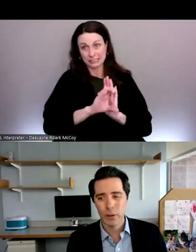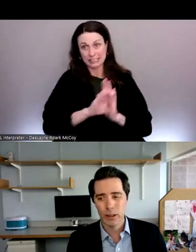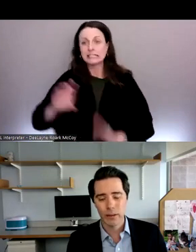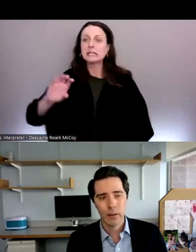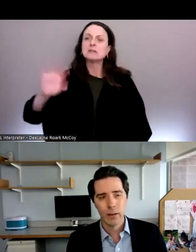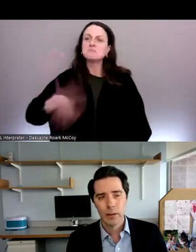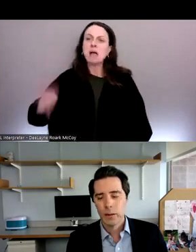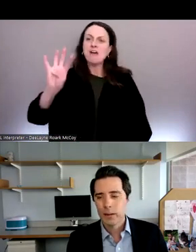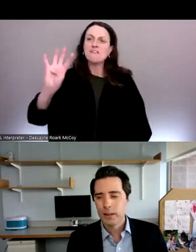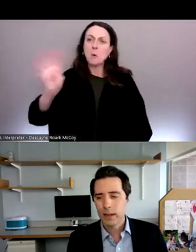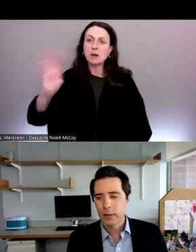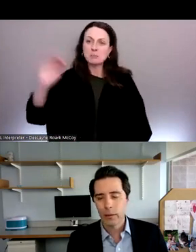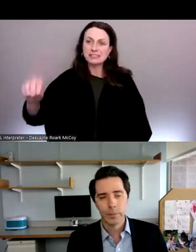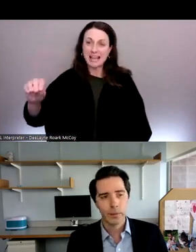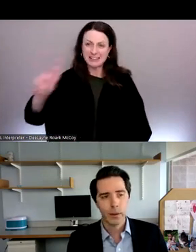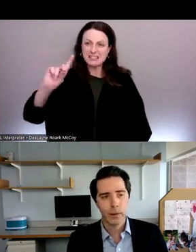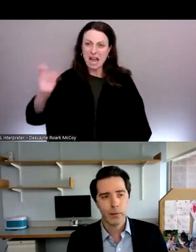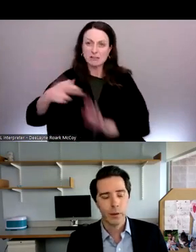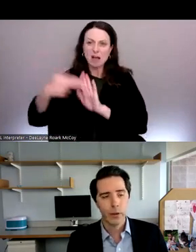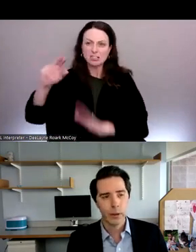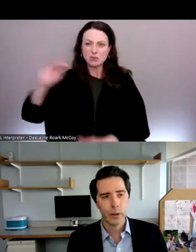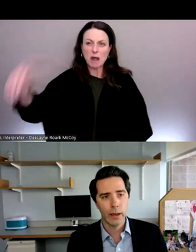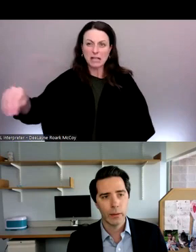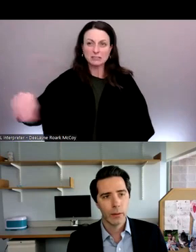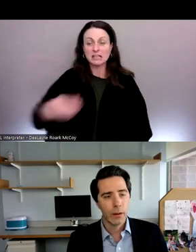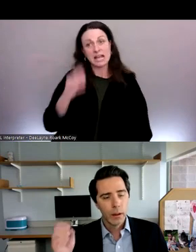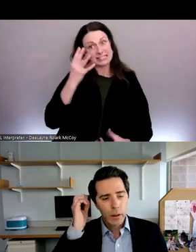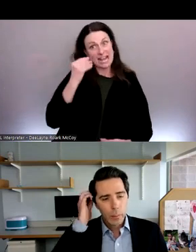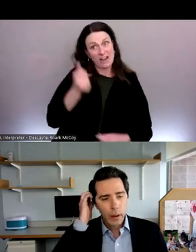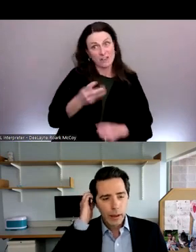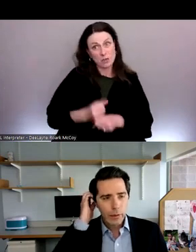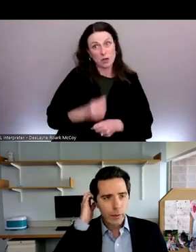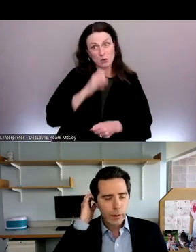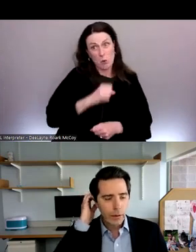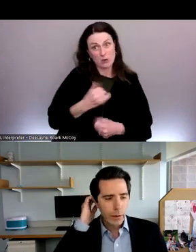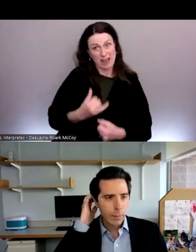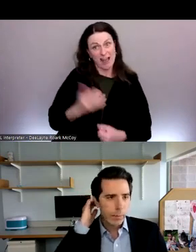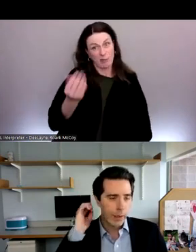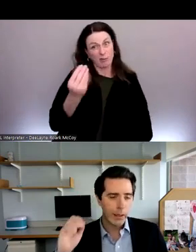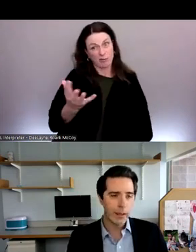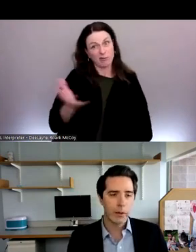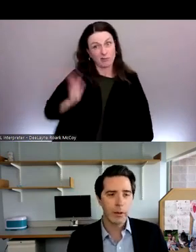percent this is data from a few years ago now